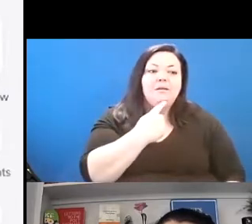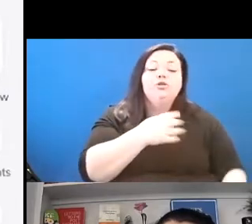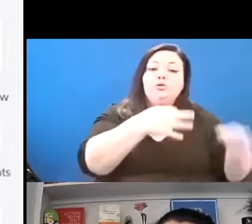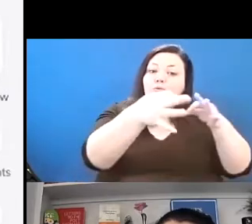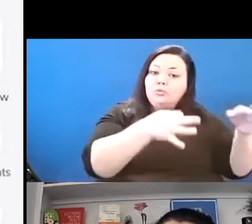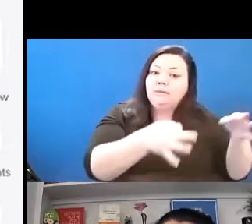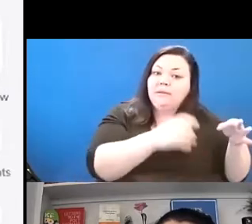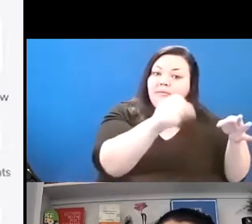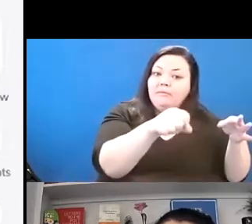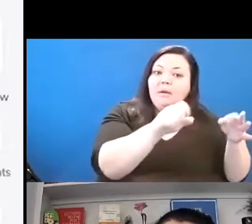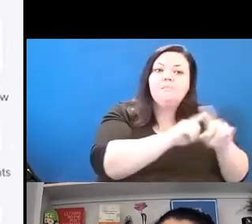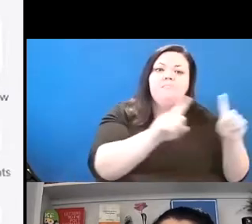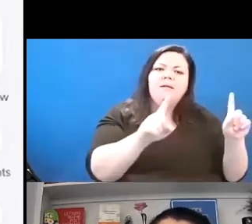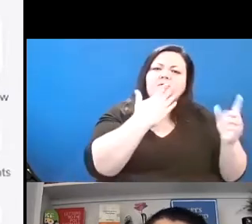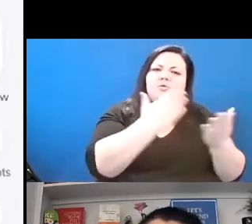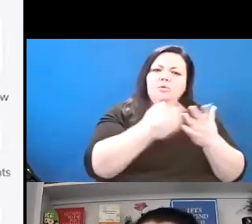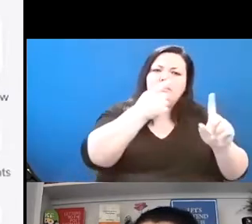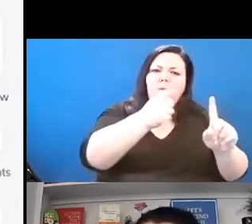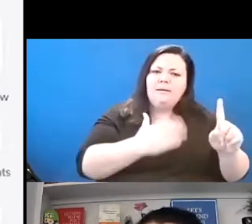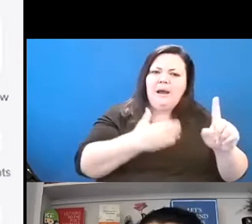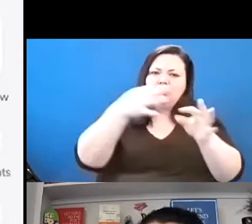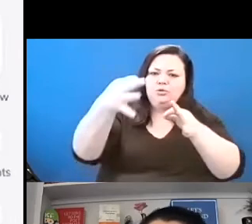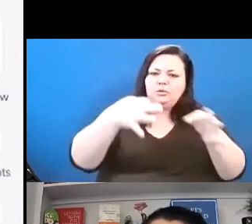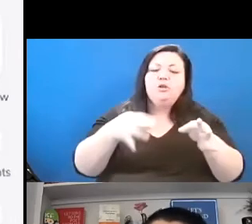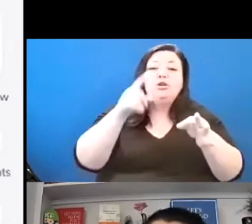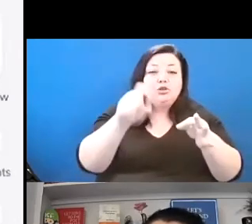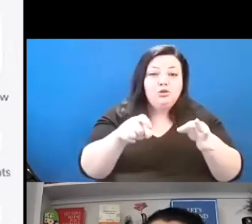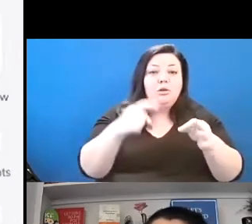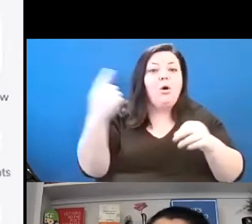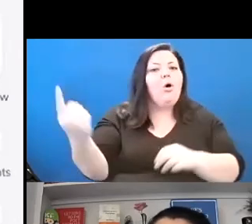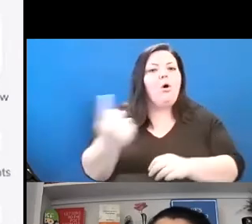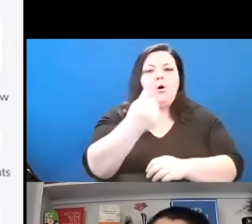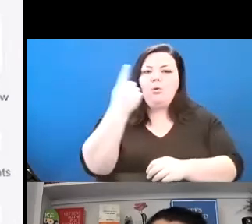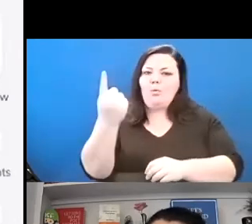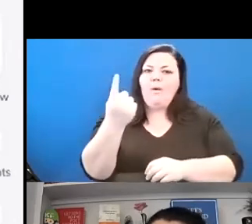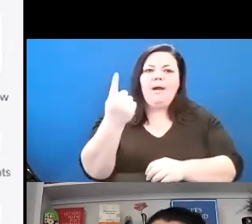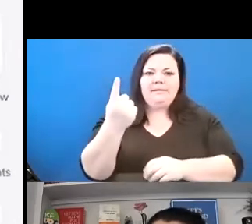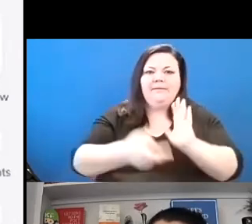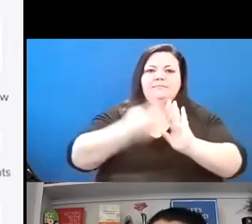good point that our description should always be doing double work it should be lending itself to